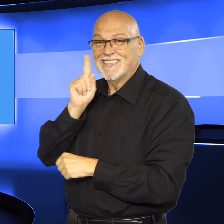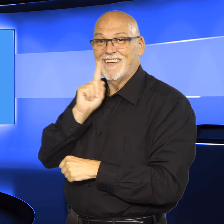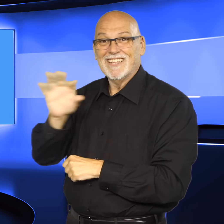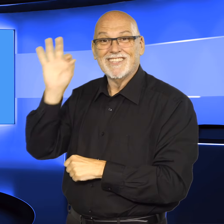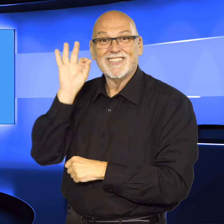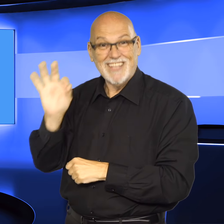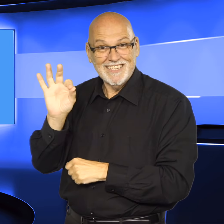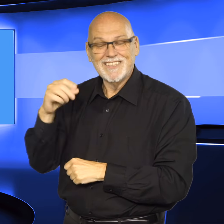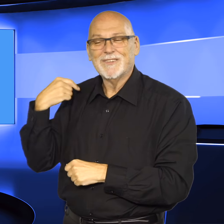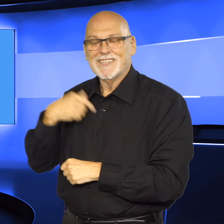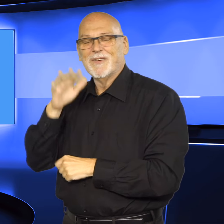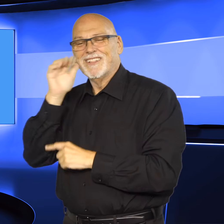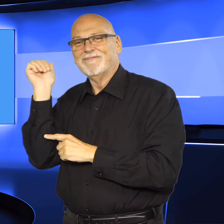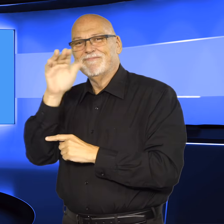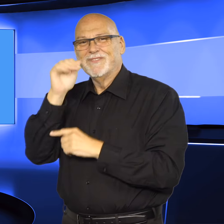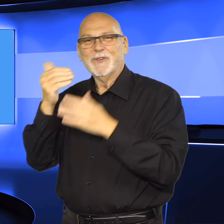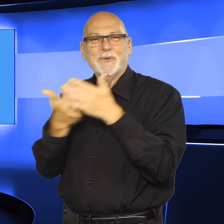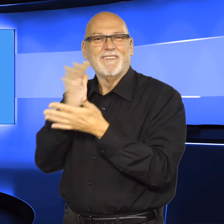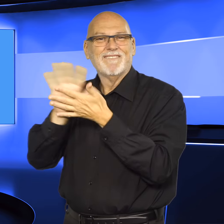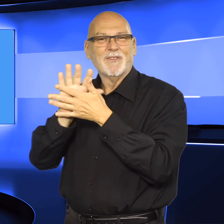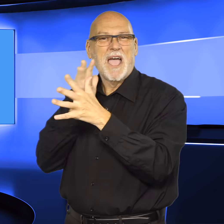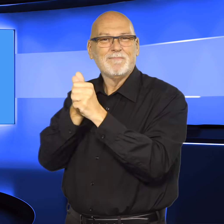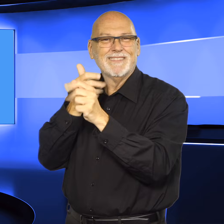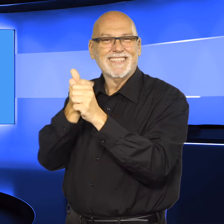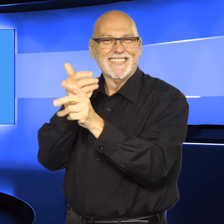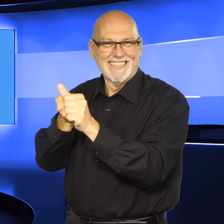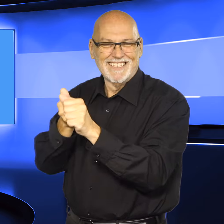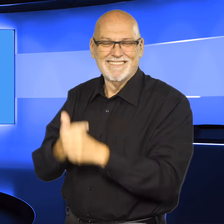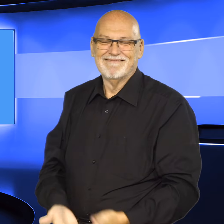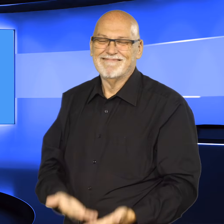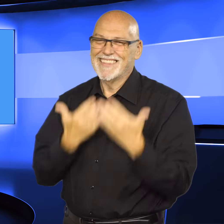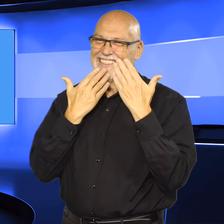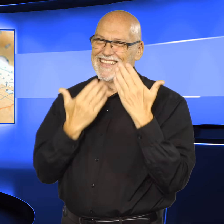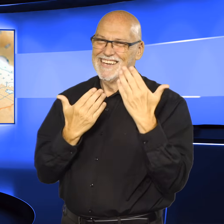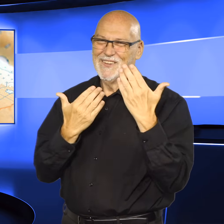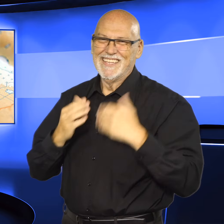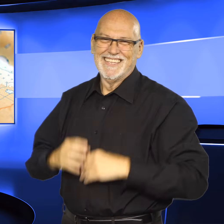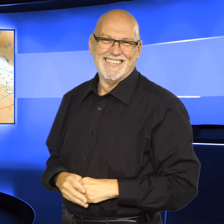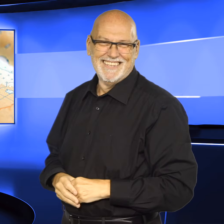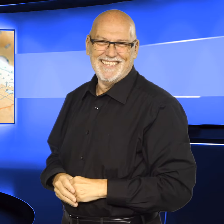DeafDots to get new video updates!